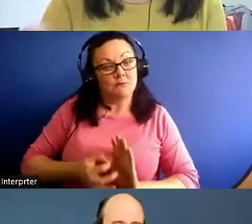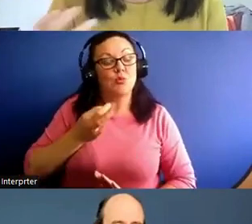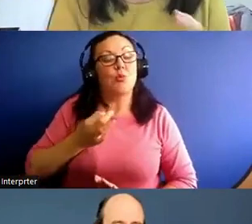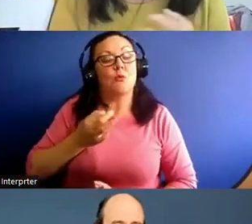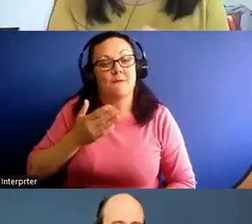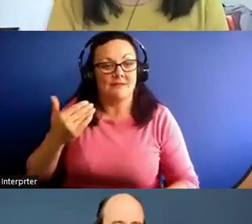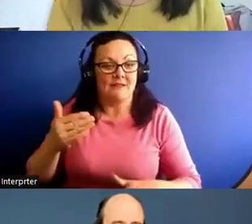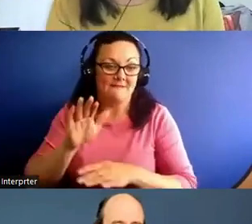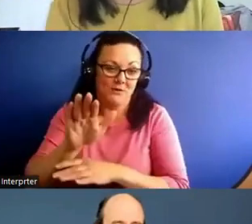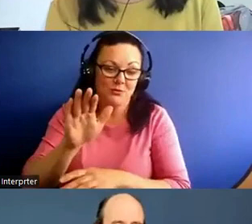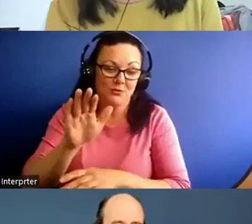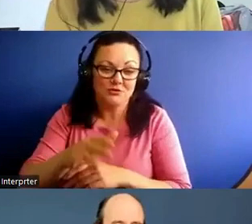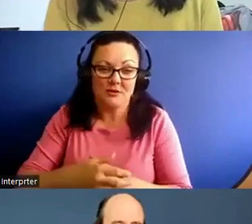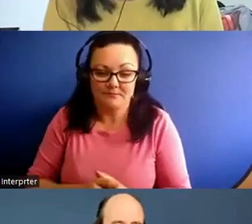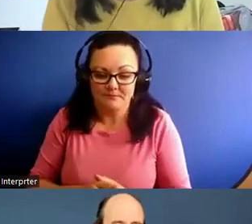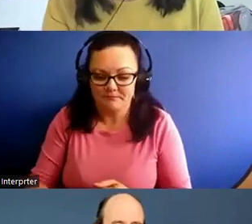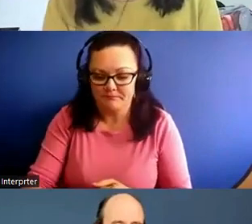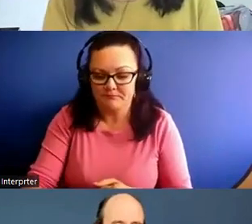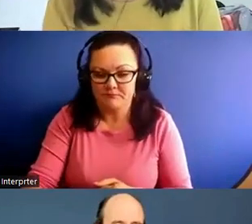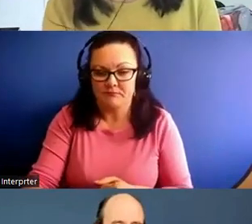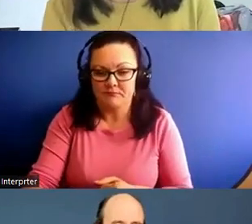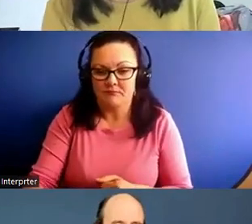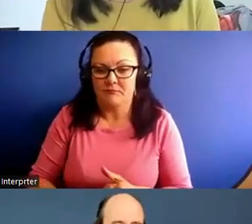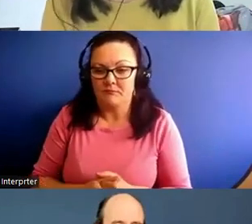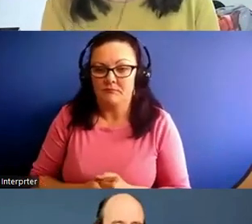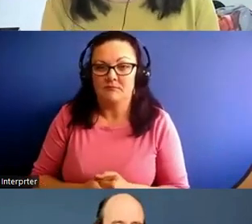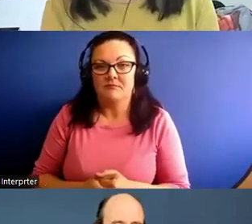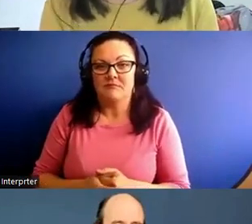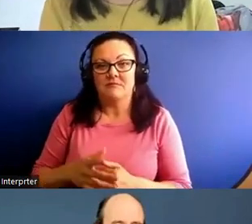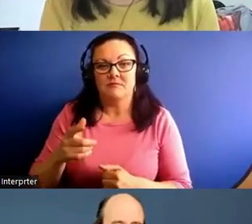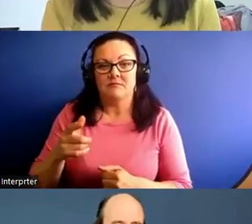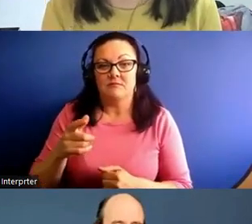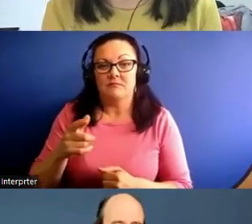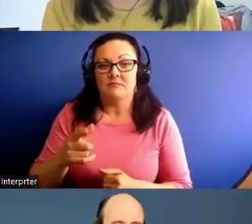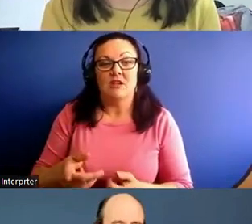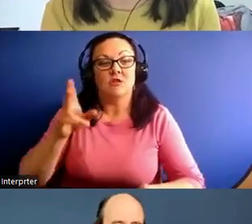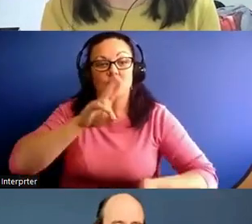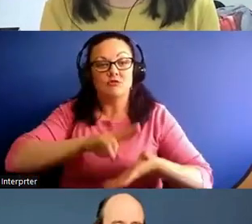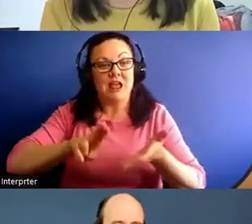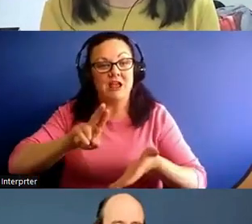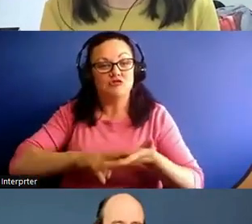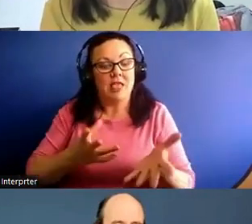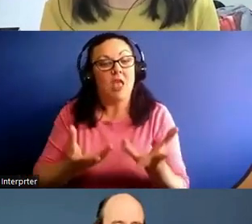We believe that the naturalising and absorbing this process, people gain a